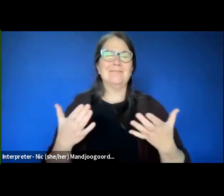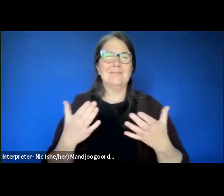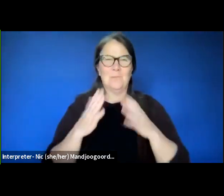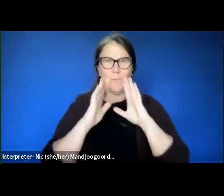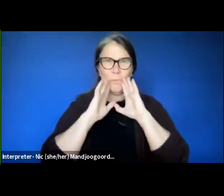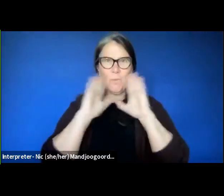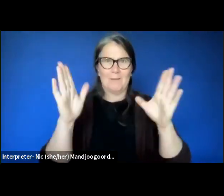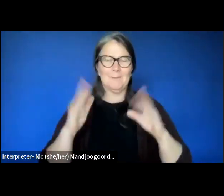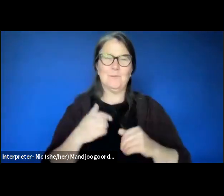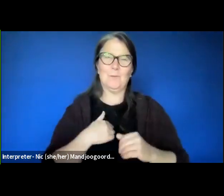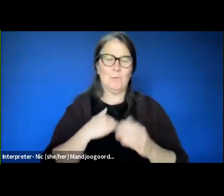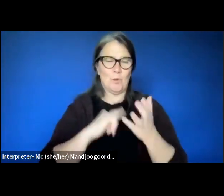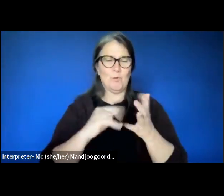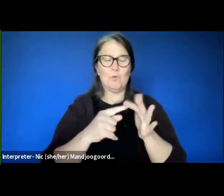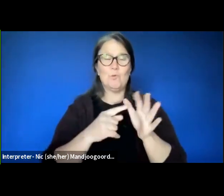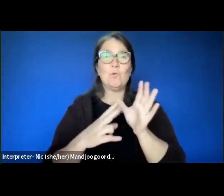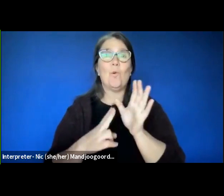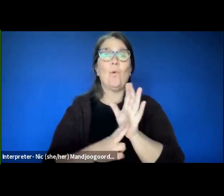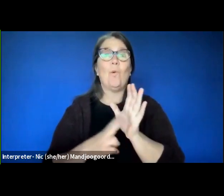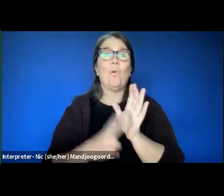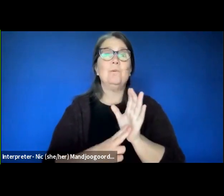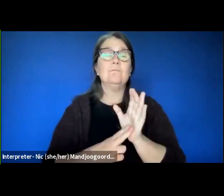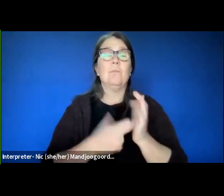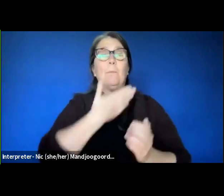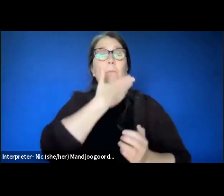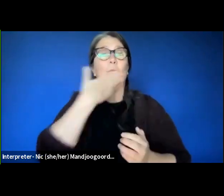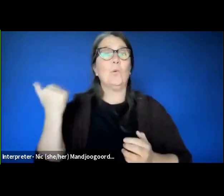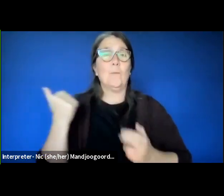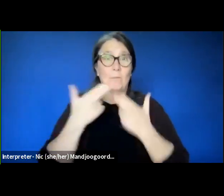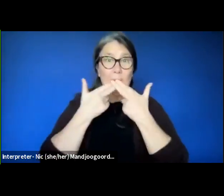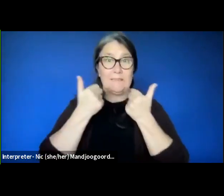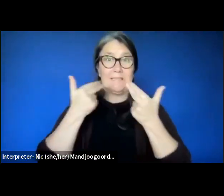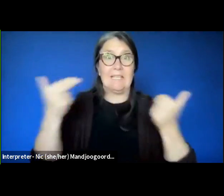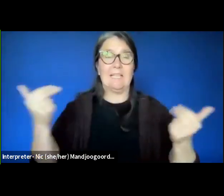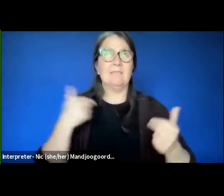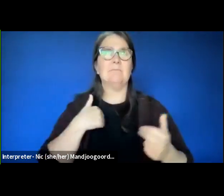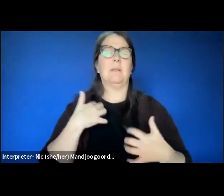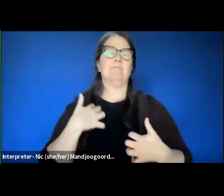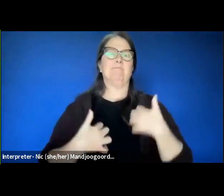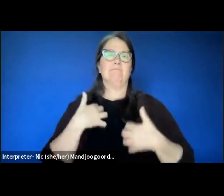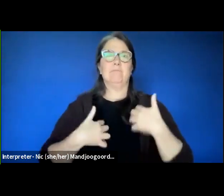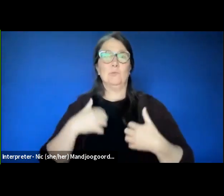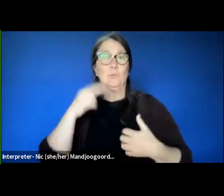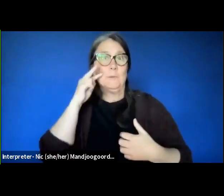Divine Felix Divine. The lesson fabulous to you to Shawn. That was good you to Shawn, that was gorgeous and I cannot wait to see you on